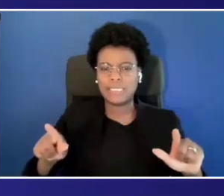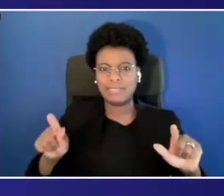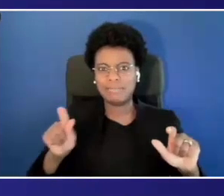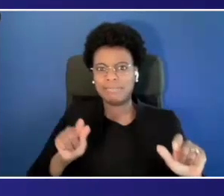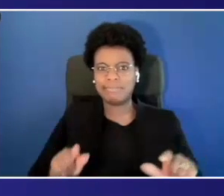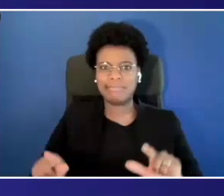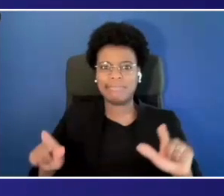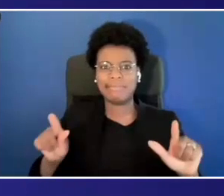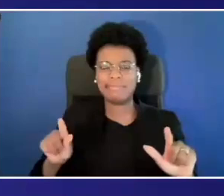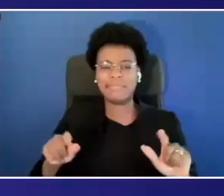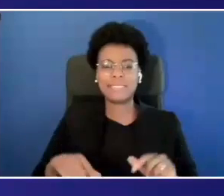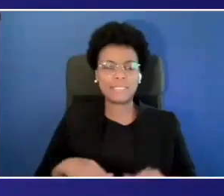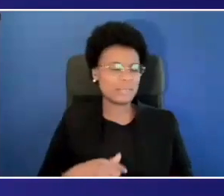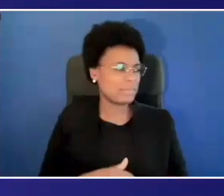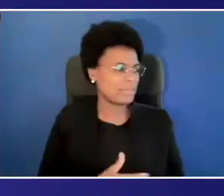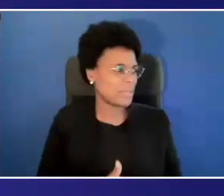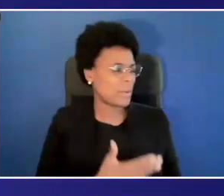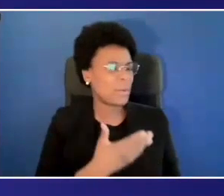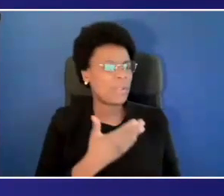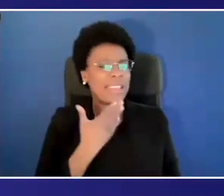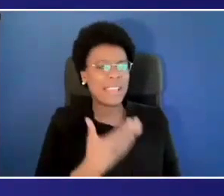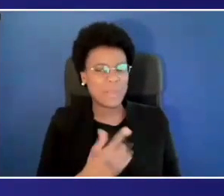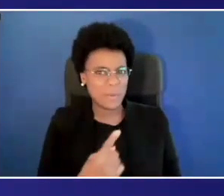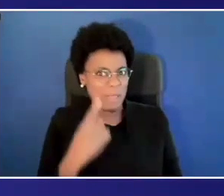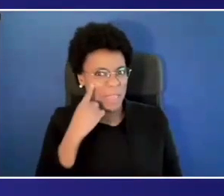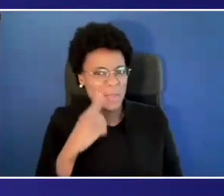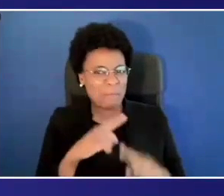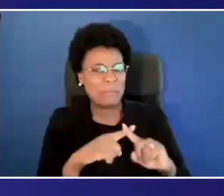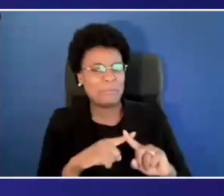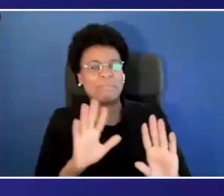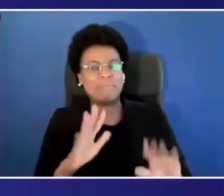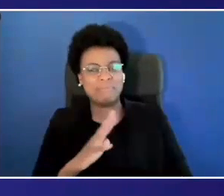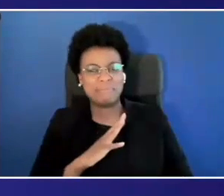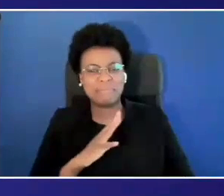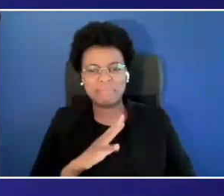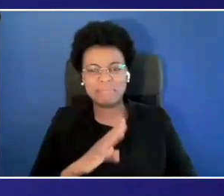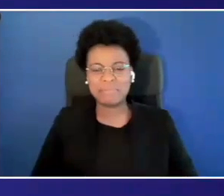Okay, it was very nice that you were muted.